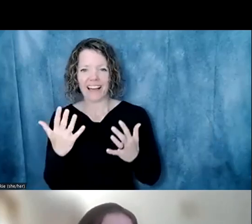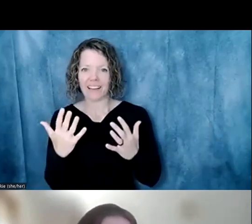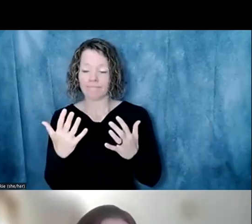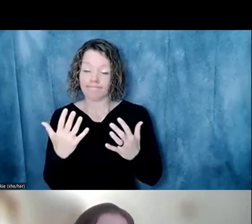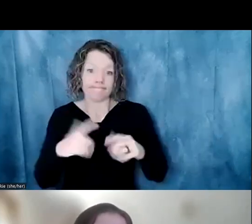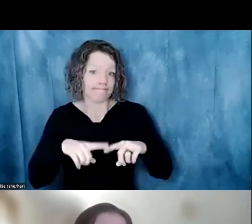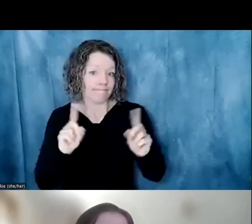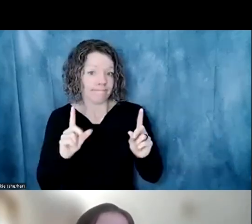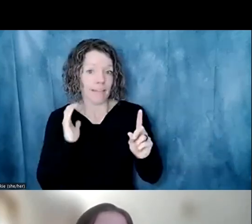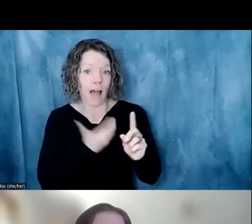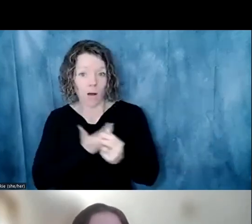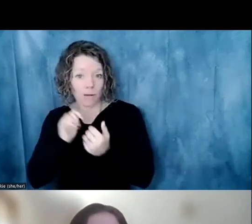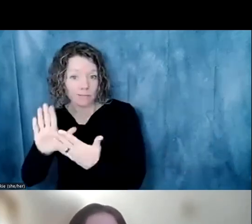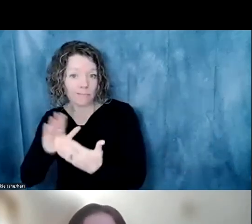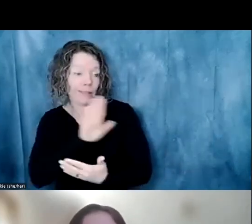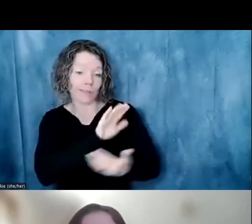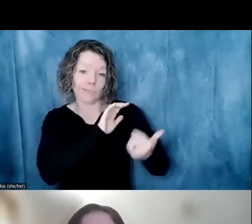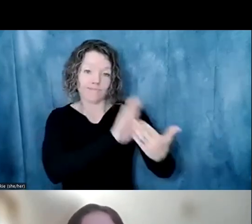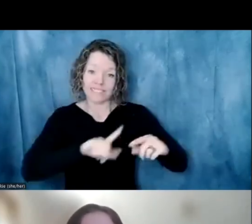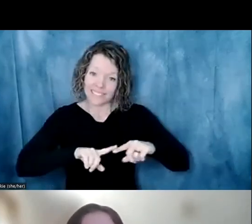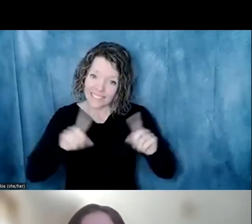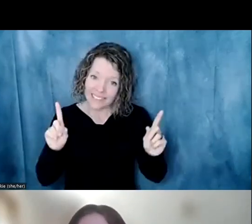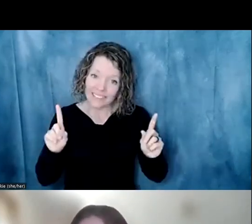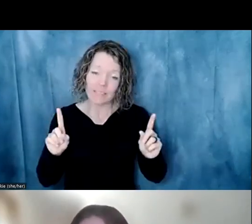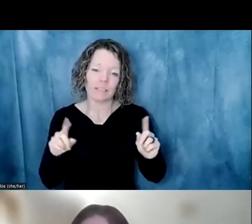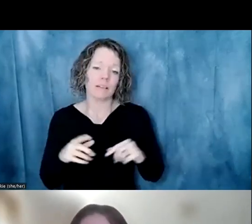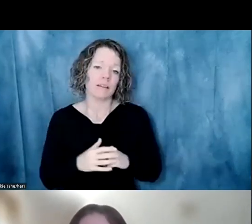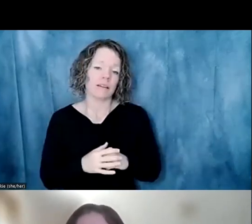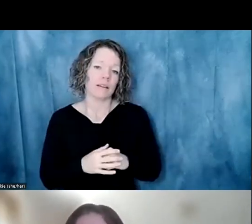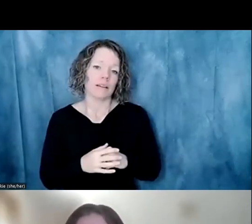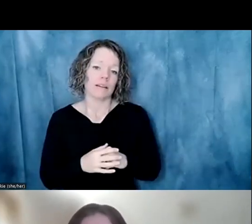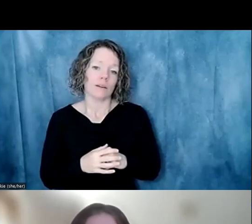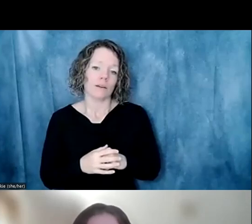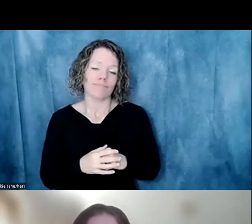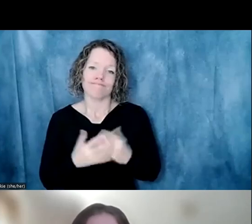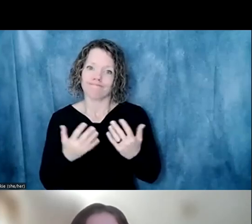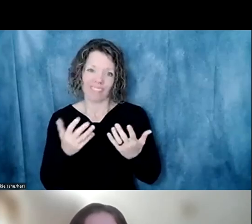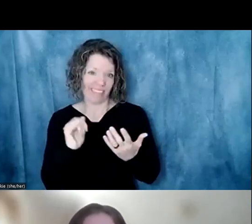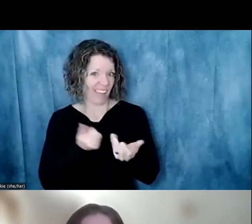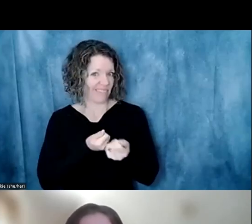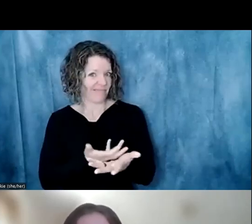in response along stigma is that one that almost tends to locate the source of, if you will,